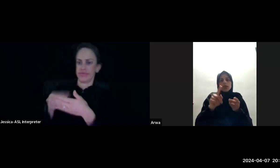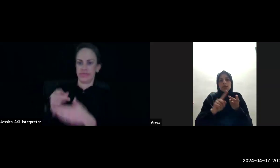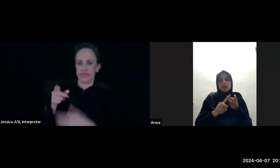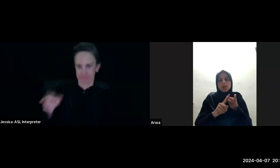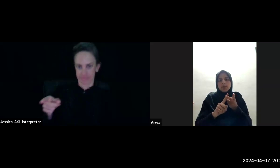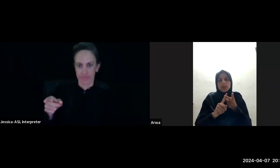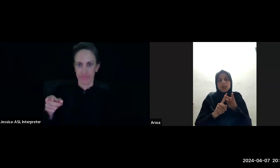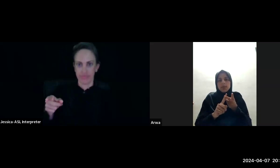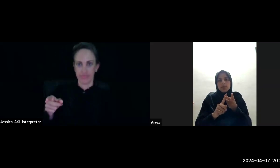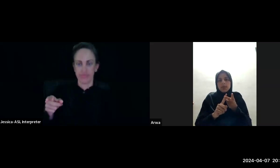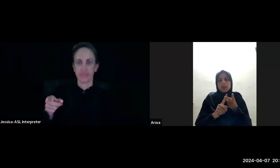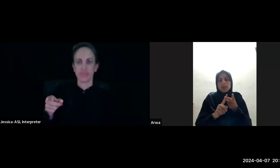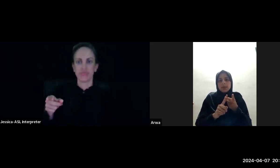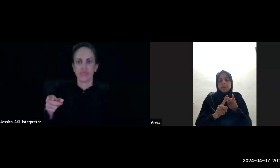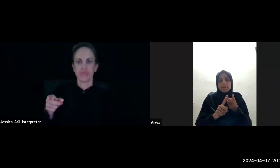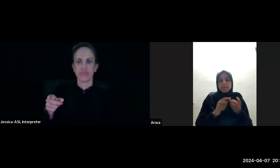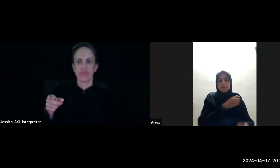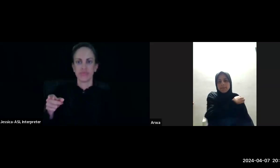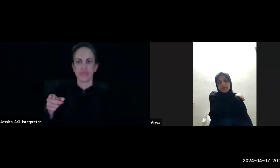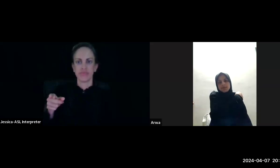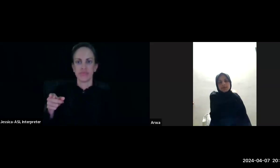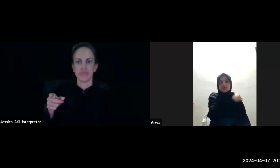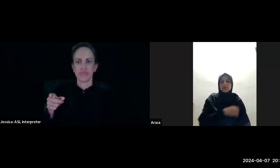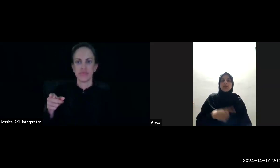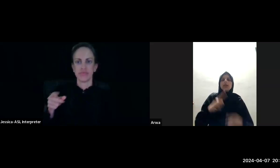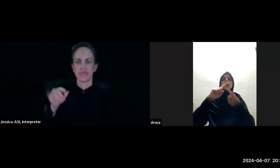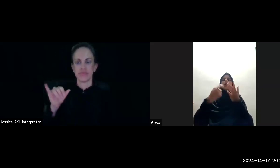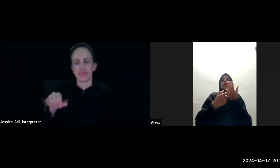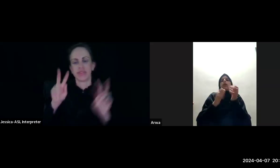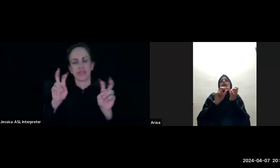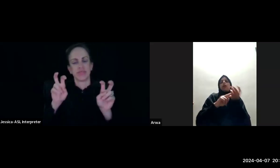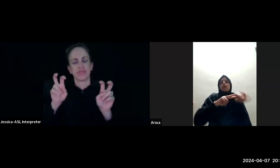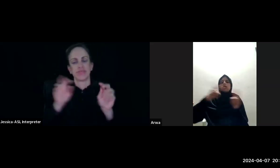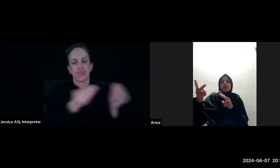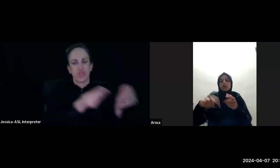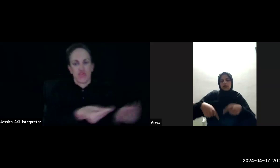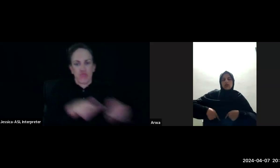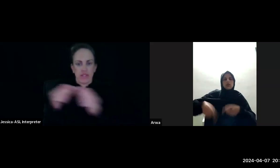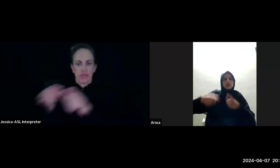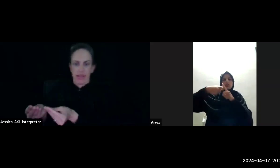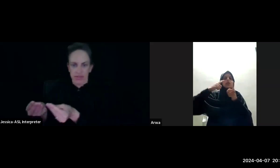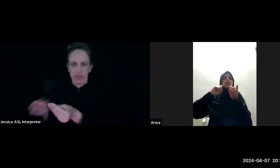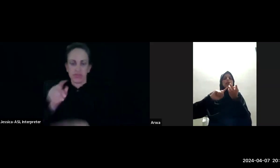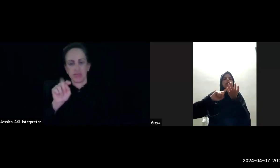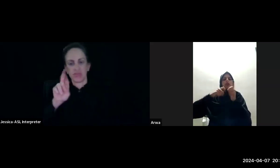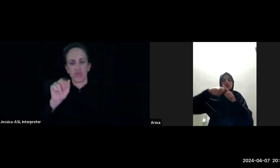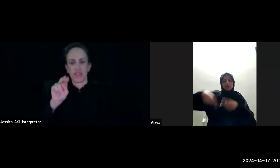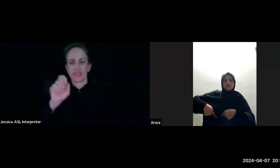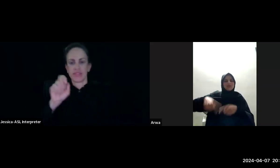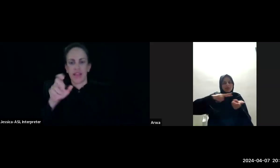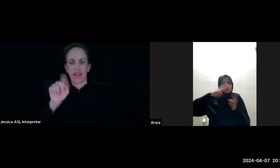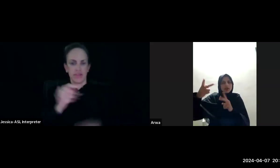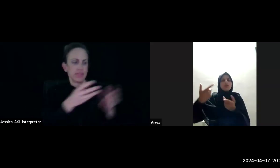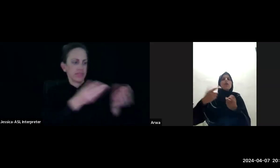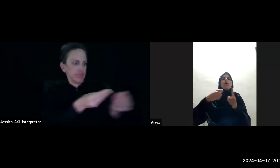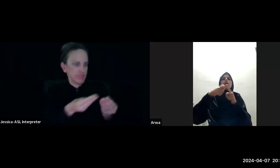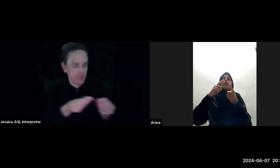doing um transplant, kidney transplant or any other liver transplante and so on. immunotherapy